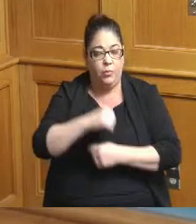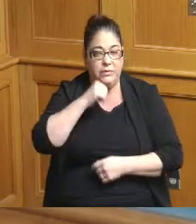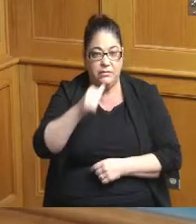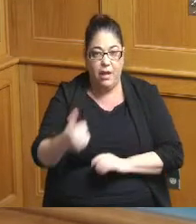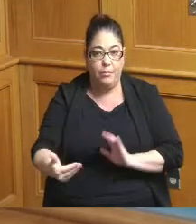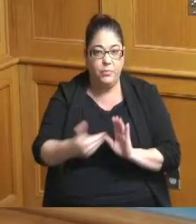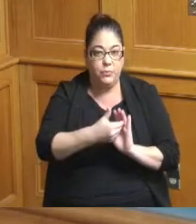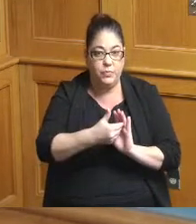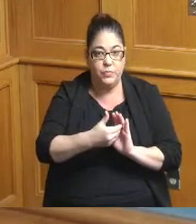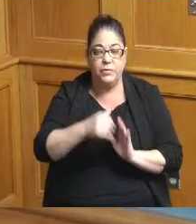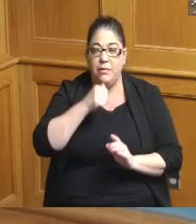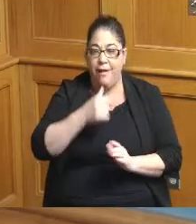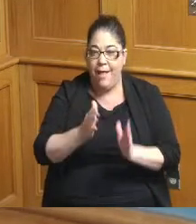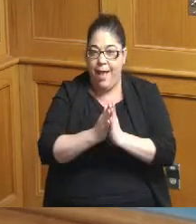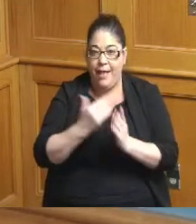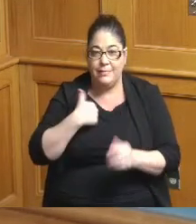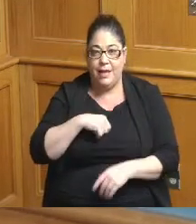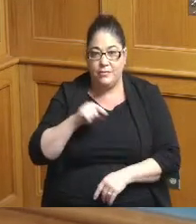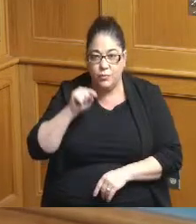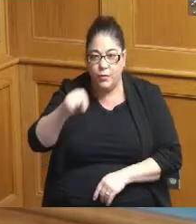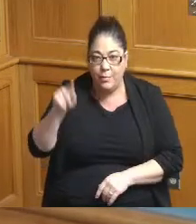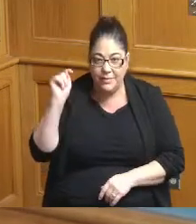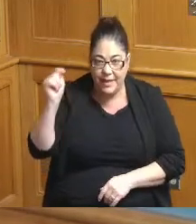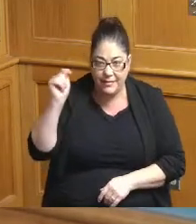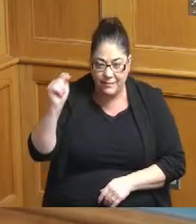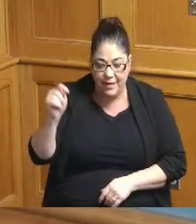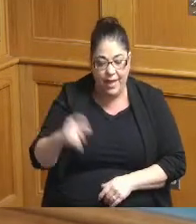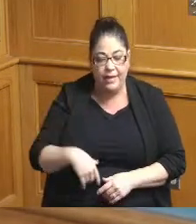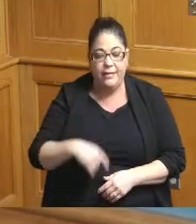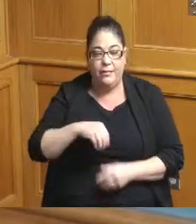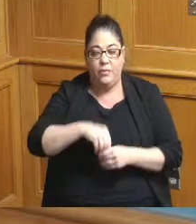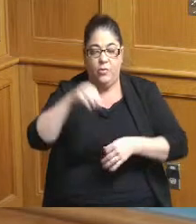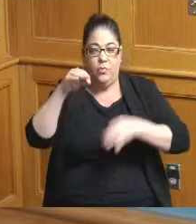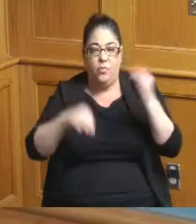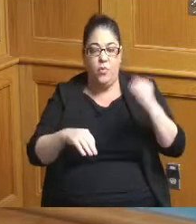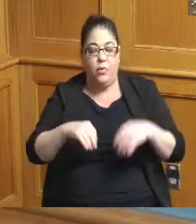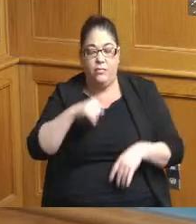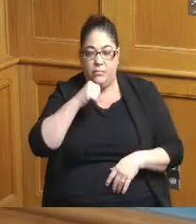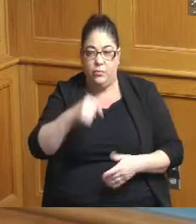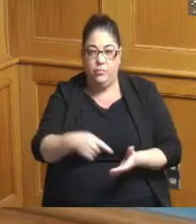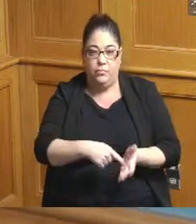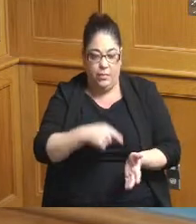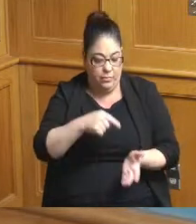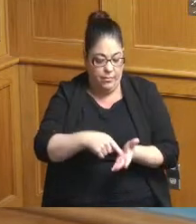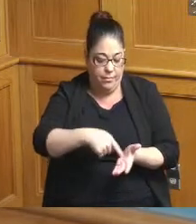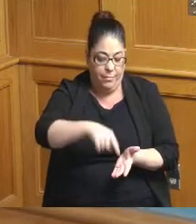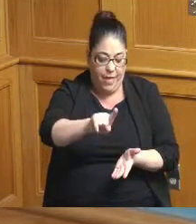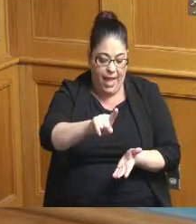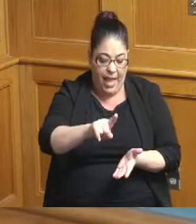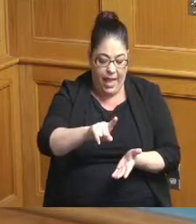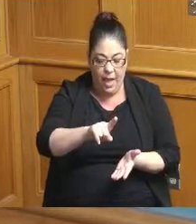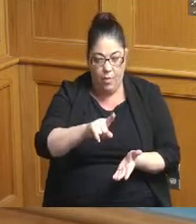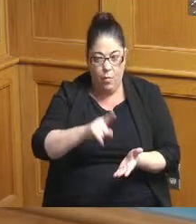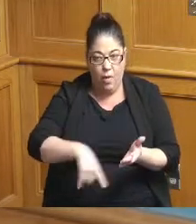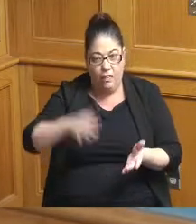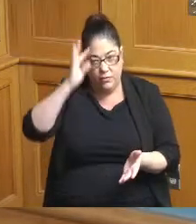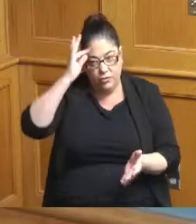to testify the county was not given saying You must pay this judgment and it's based on I guess